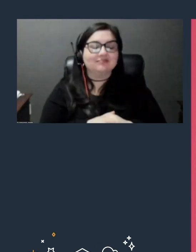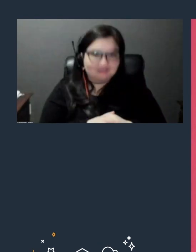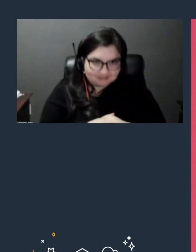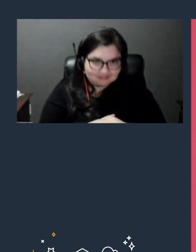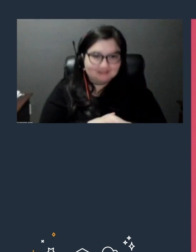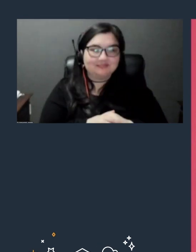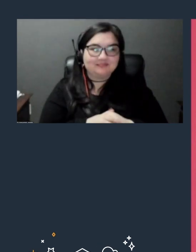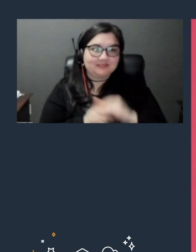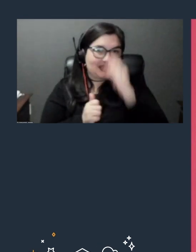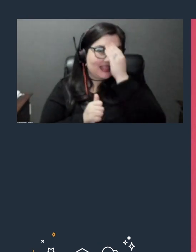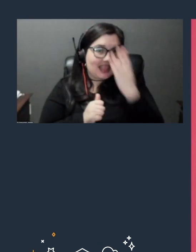as a customer of AWS,